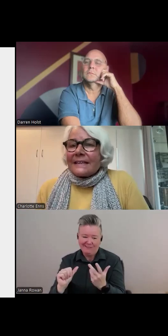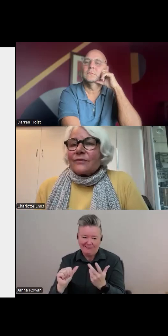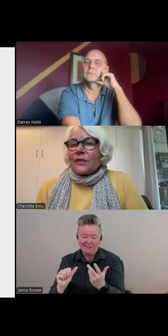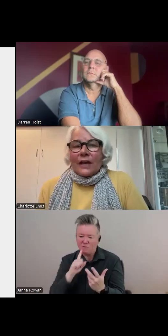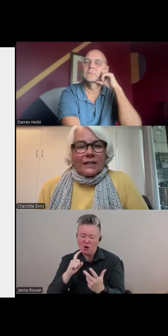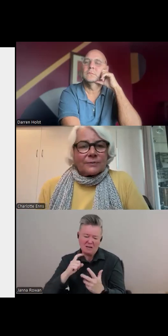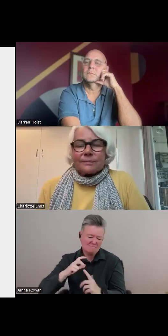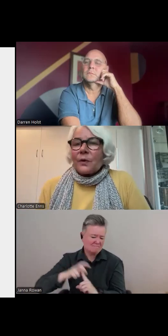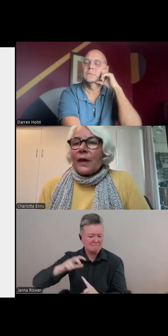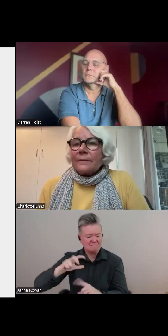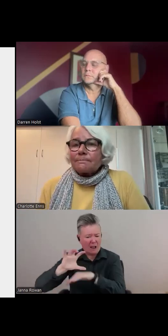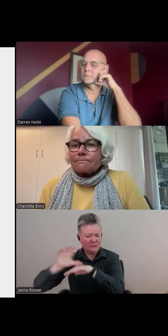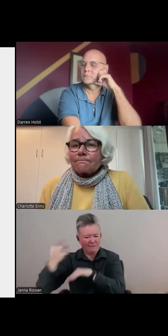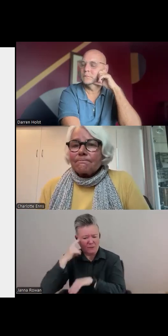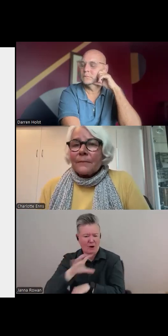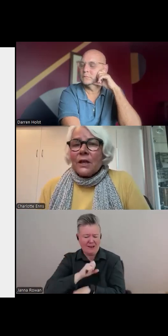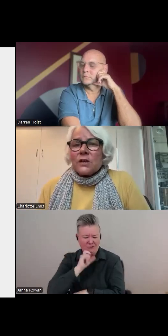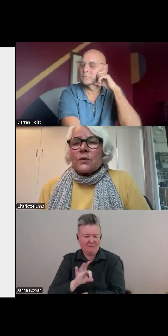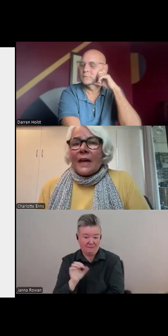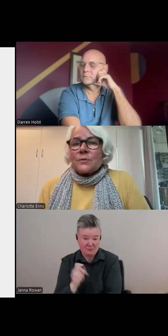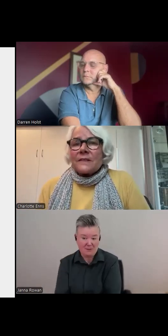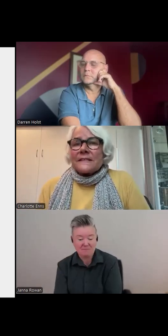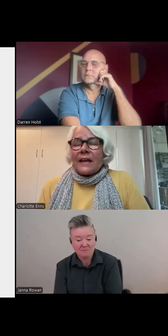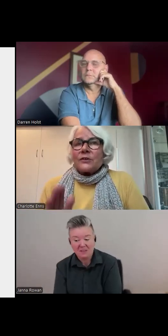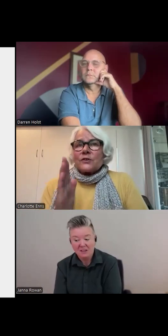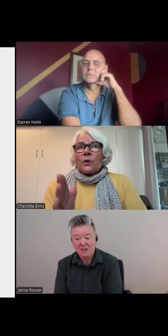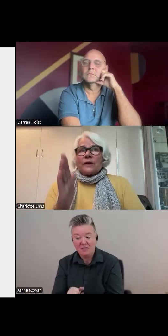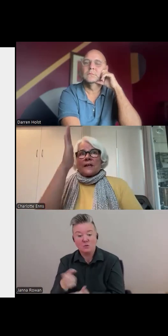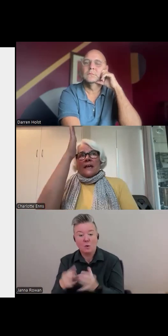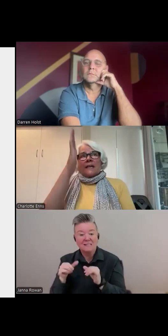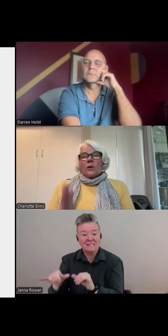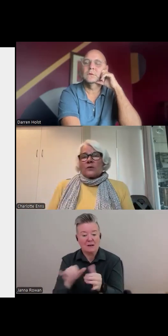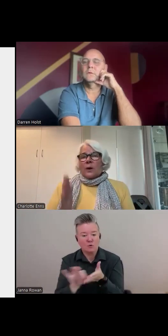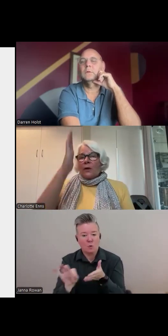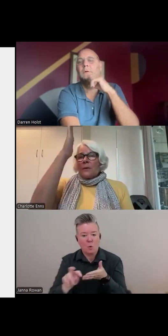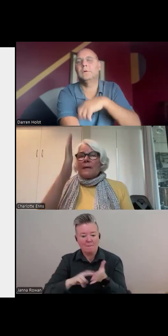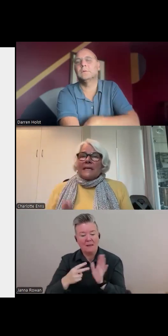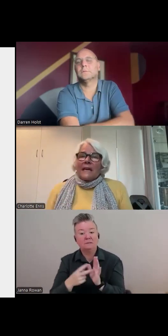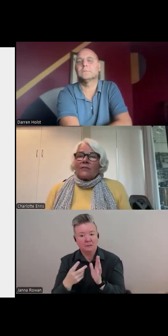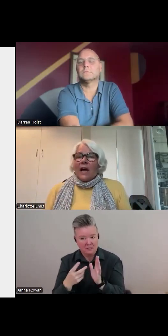Extremely outstanding for their age, okay? So that's what the standard score is.